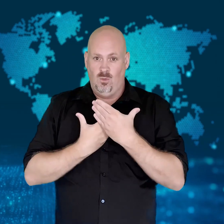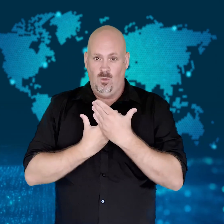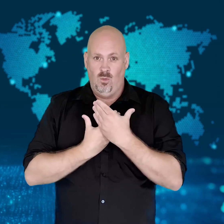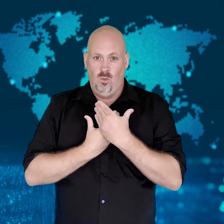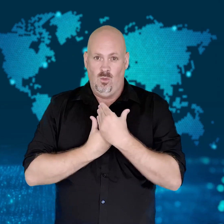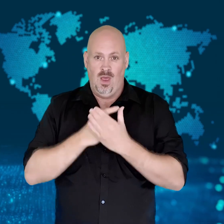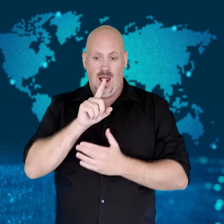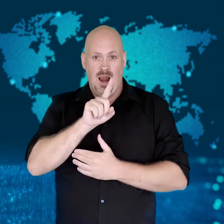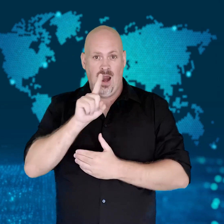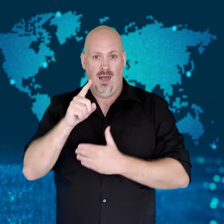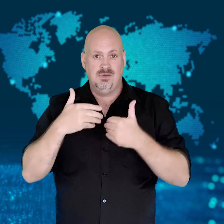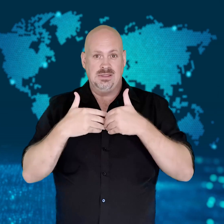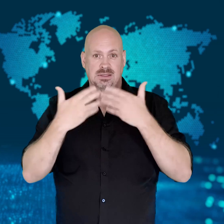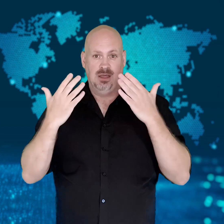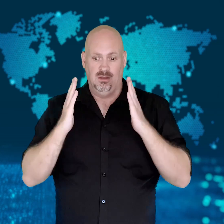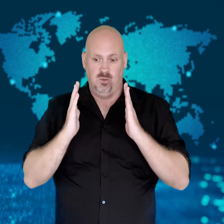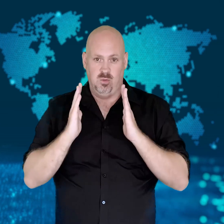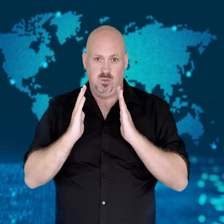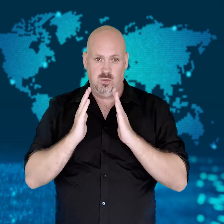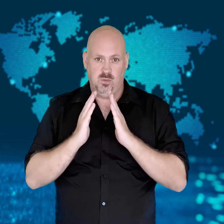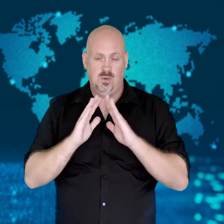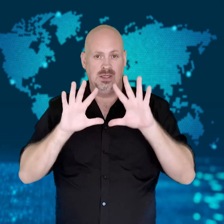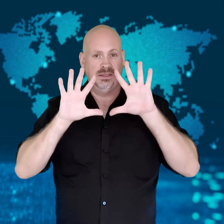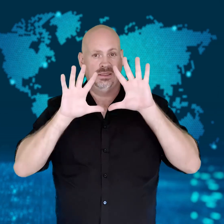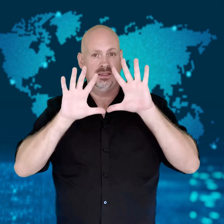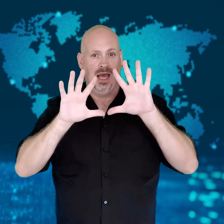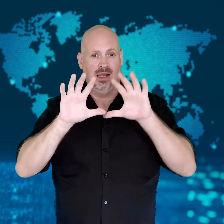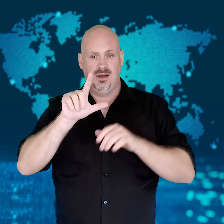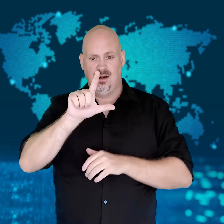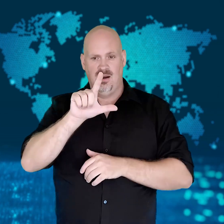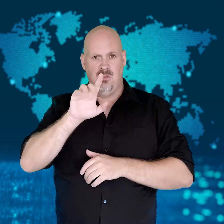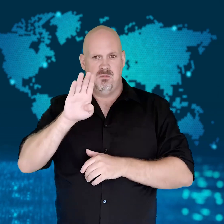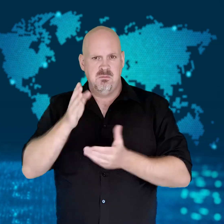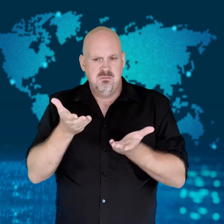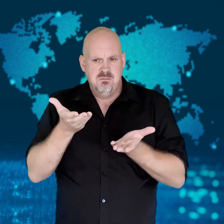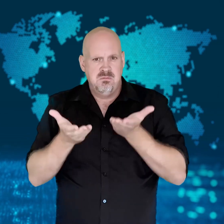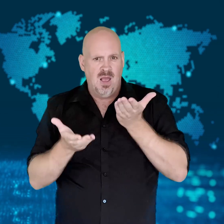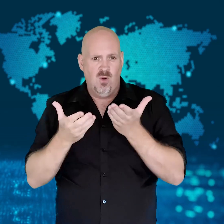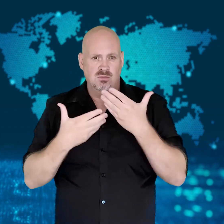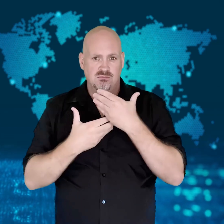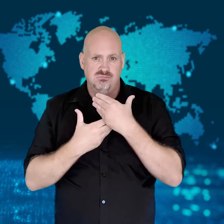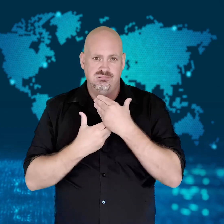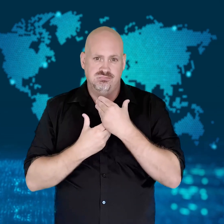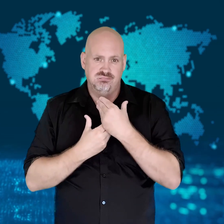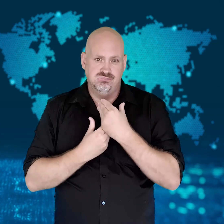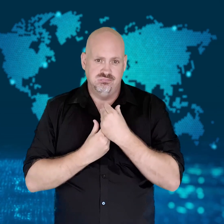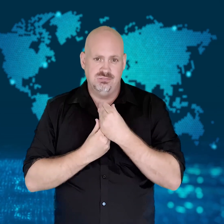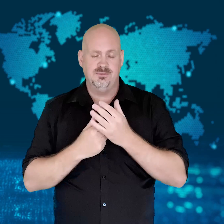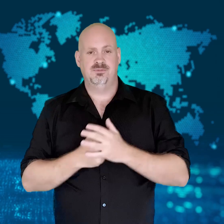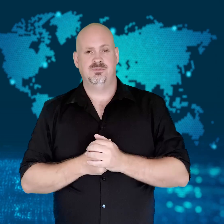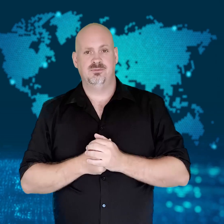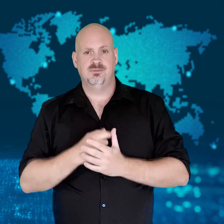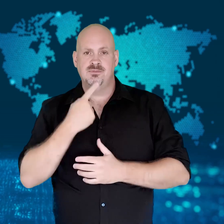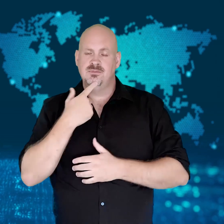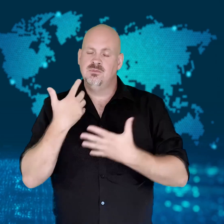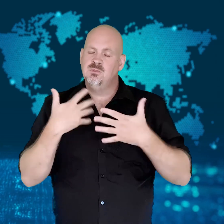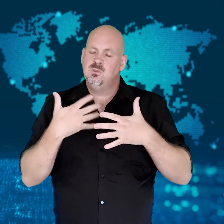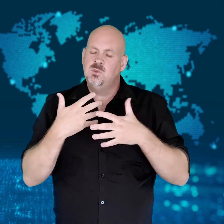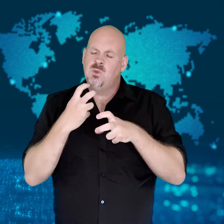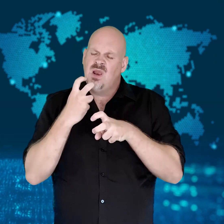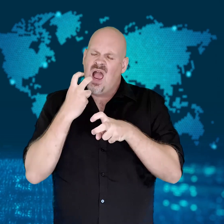He says the most difficult part of it was the lack of drinking water.